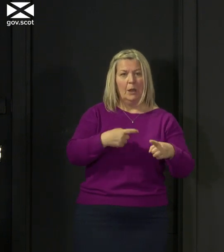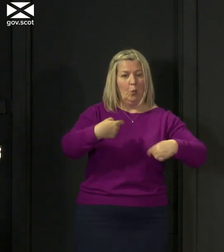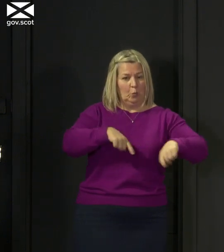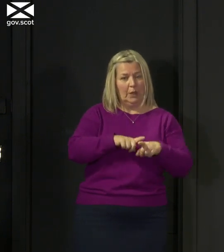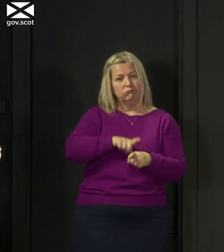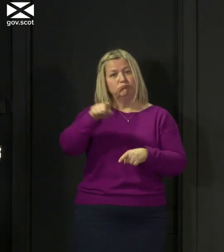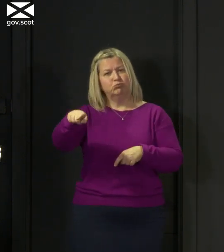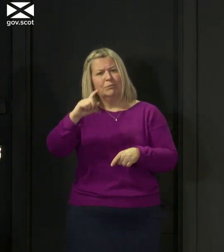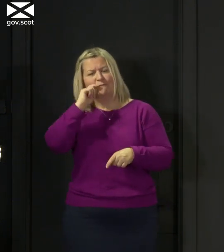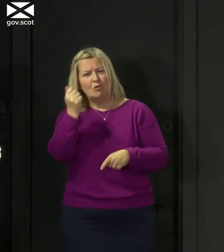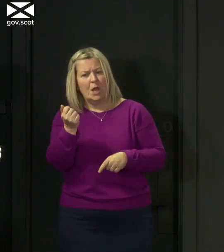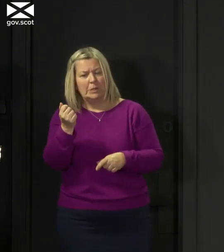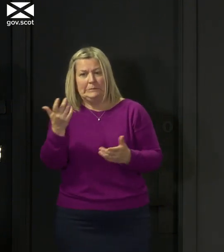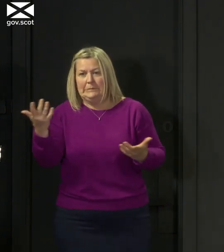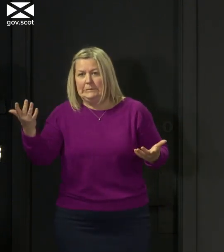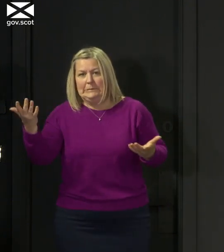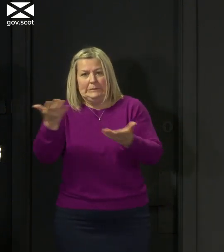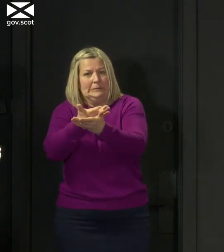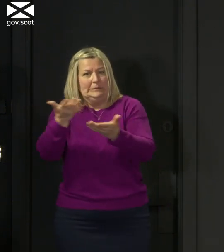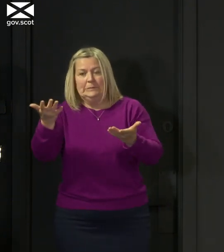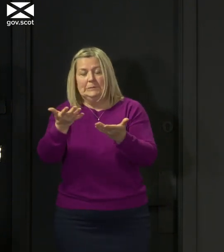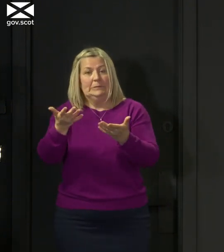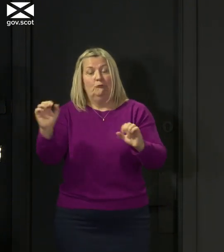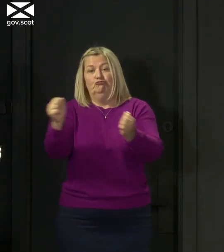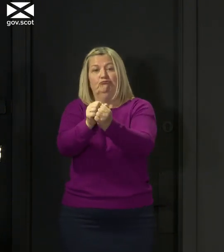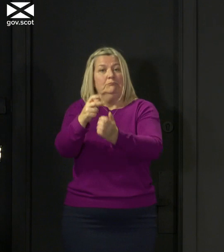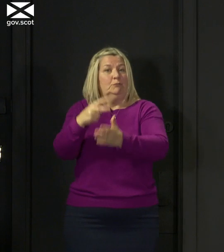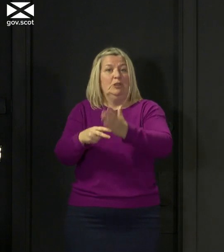going to be some kind of working arrangement that will be an alternative to that, but obviously